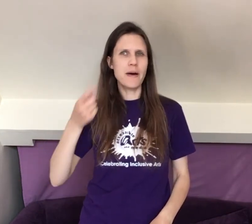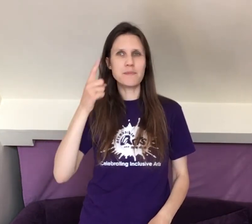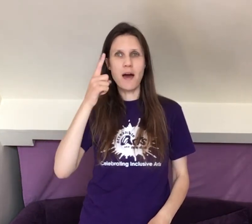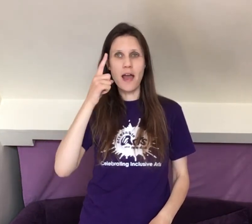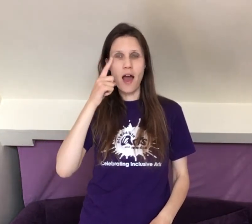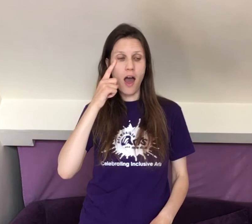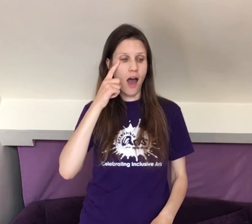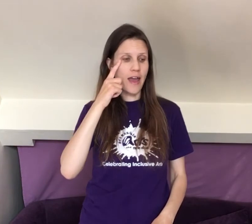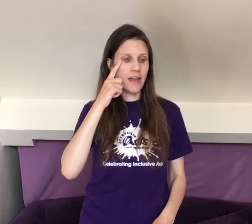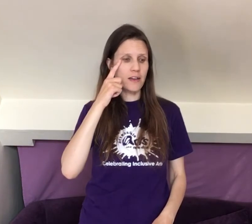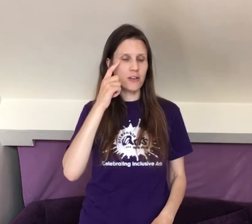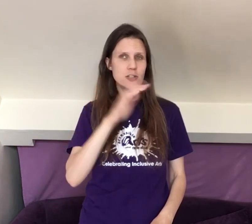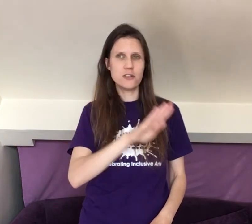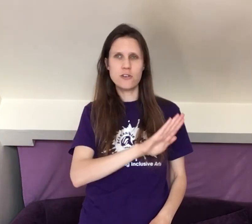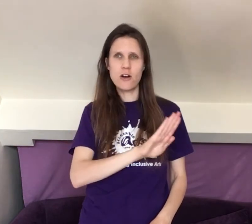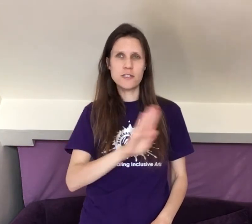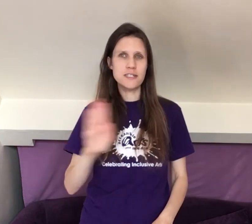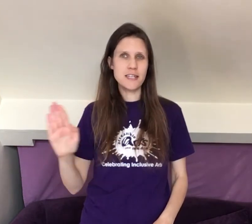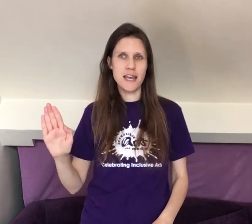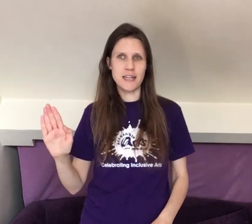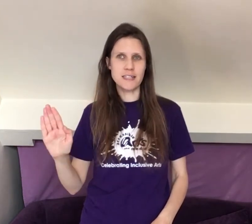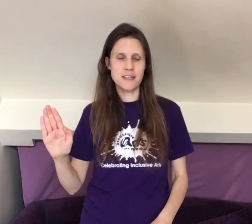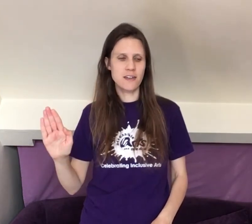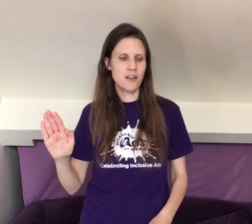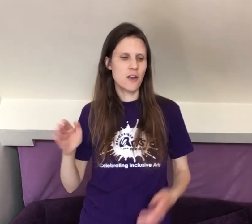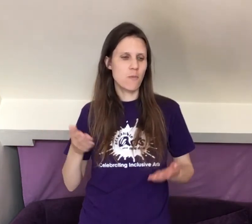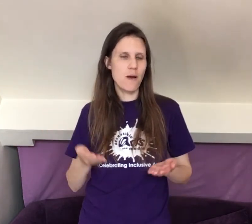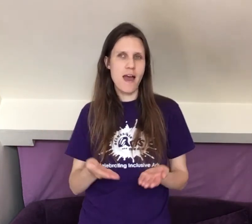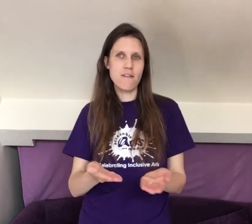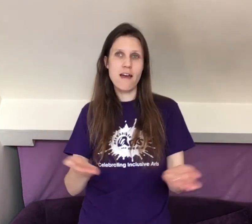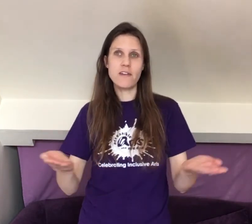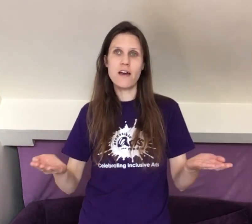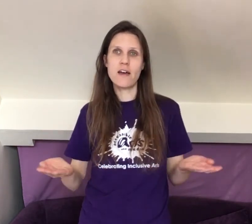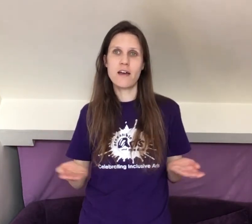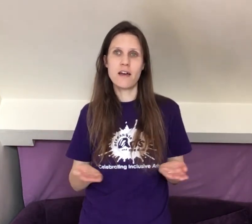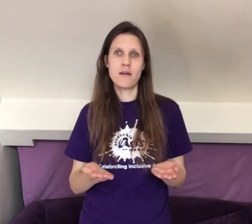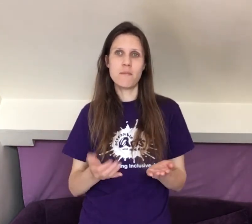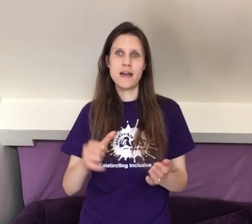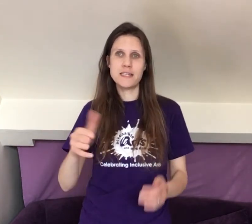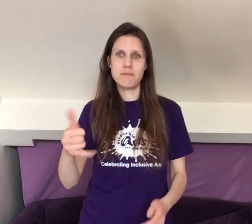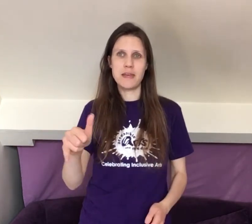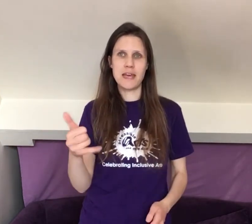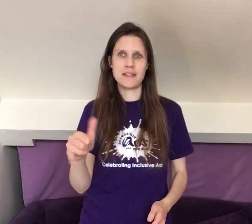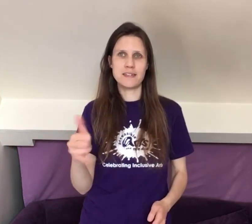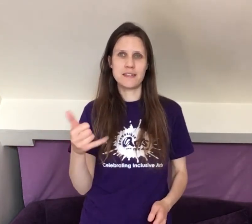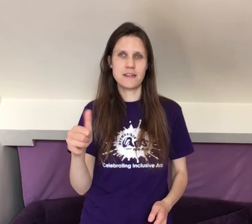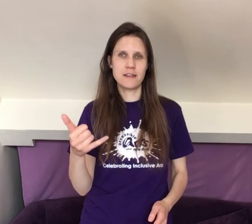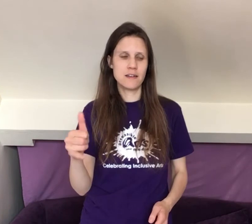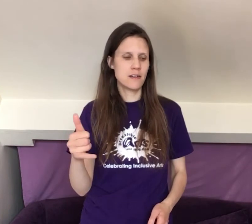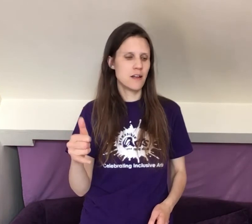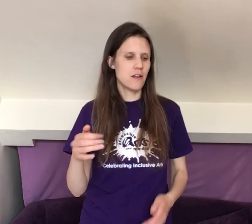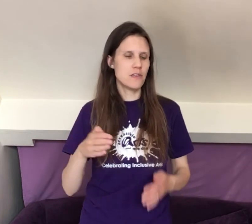But my eye could not see it, wherever might be it.